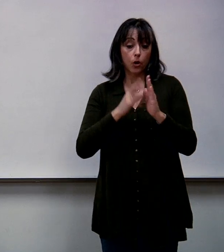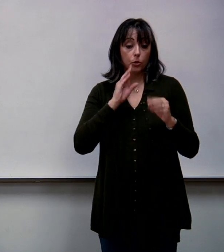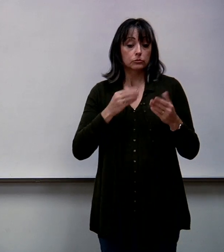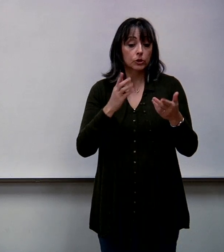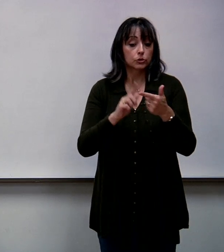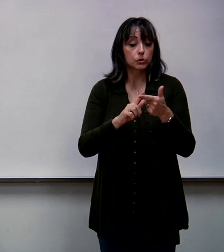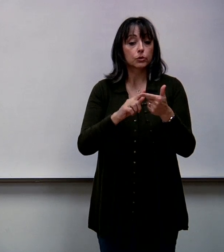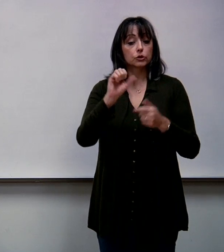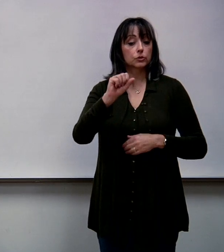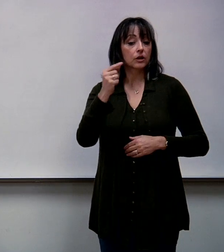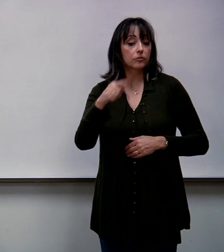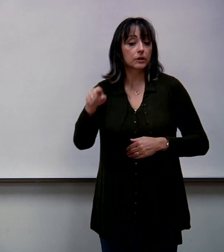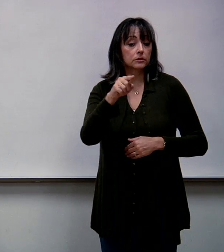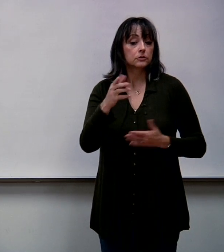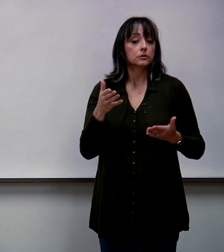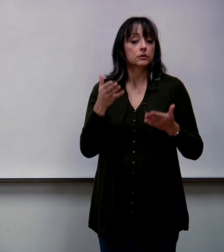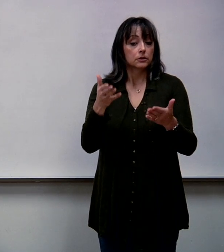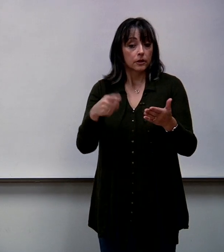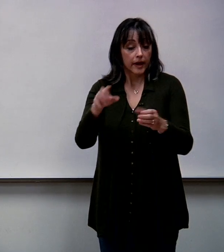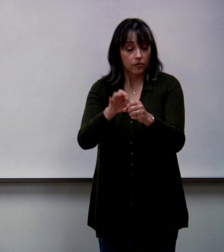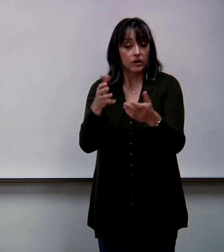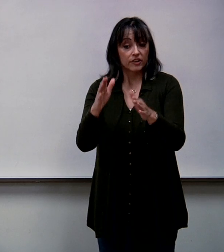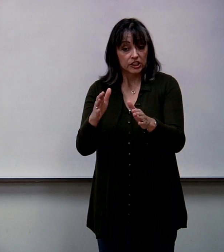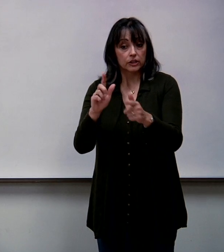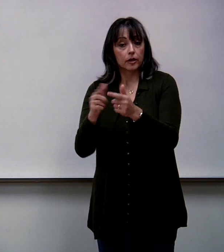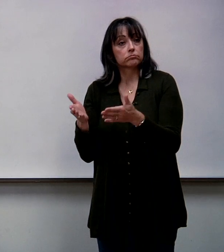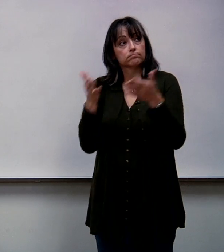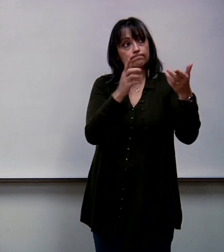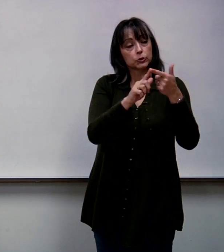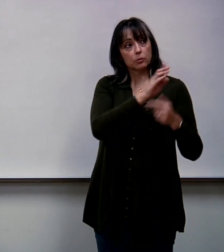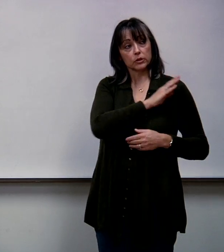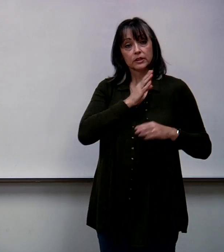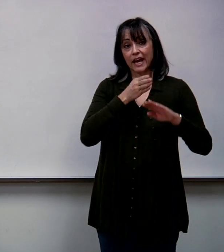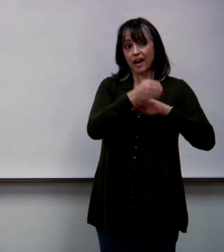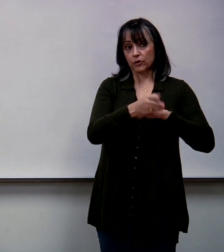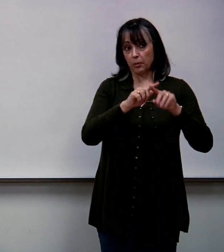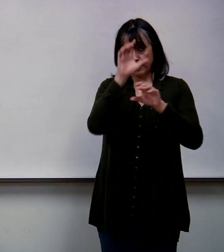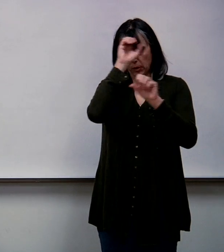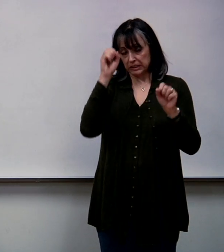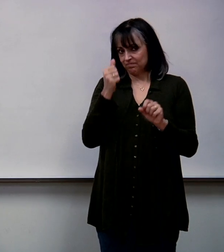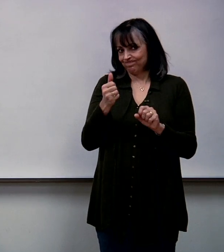and to bring the Student Government's decision to the trustees afterwards. But the president himself did not actually vote in that